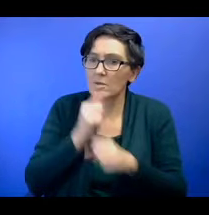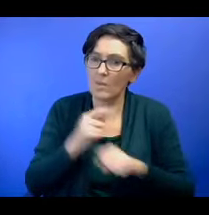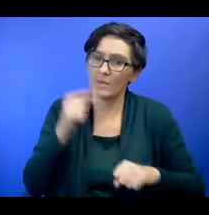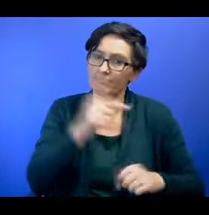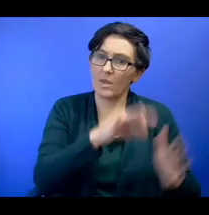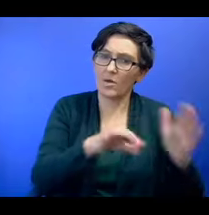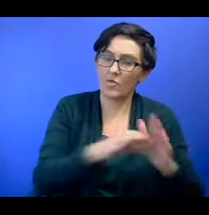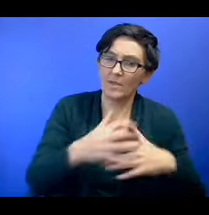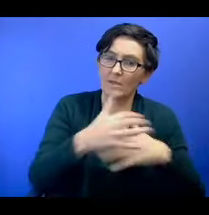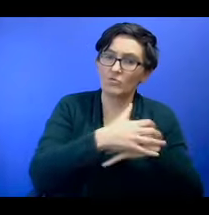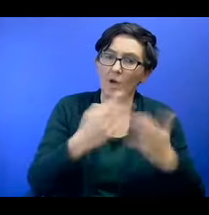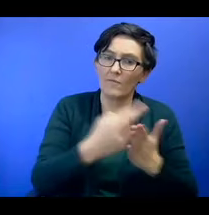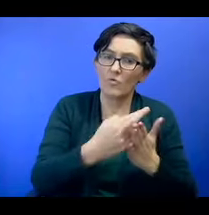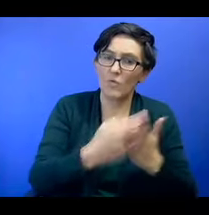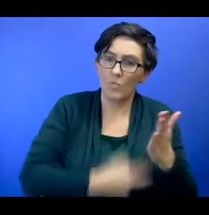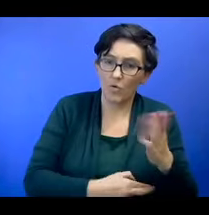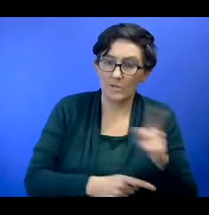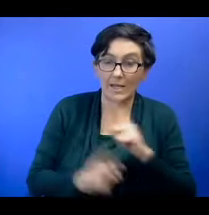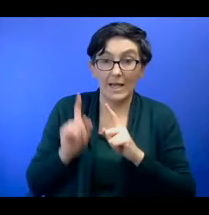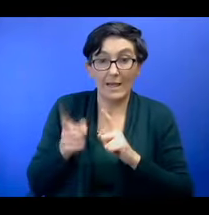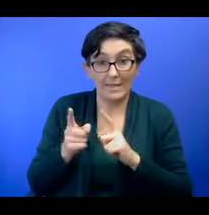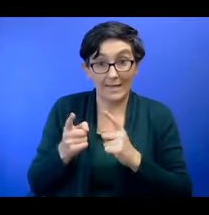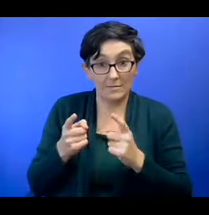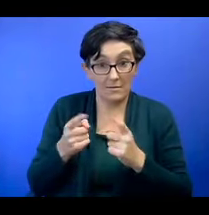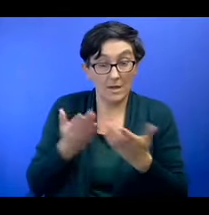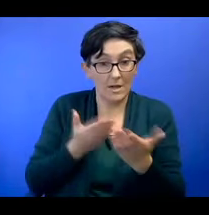That consultation process closes on the 9th April.